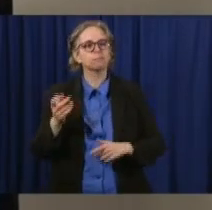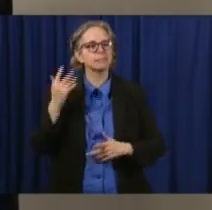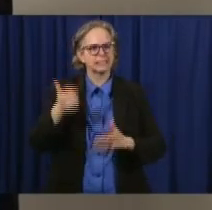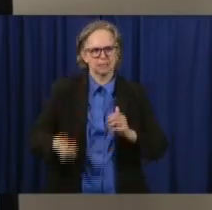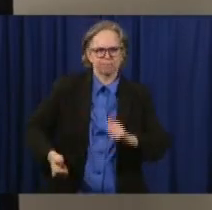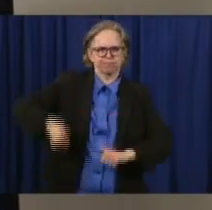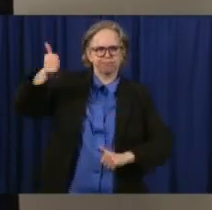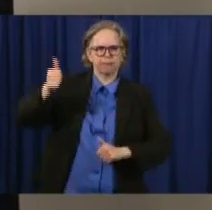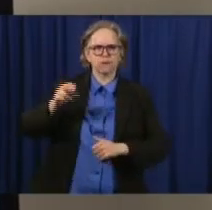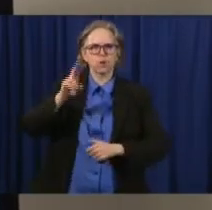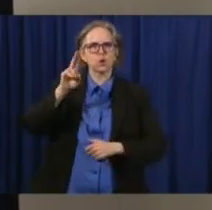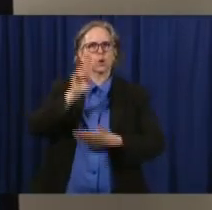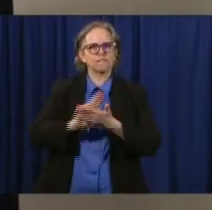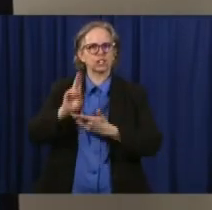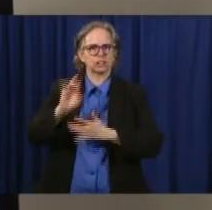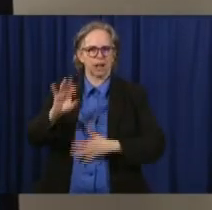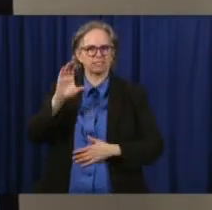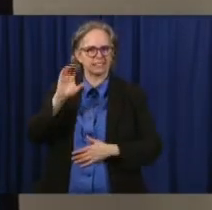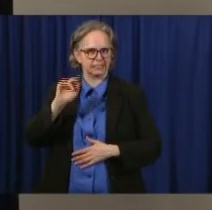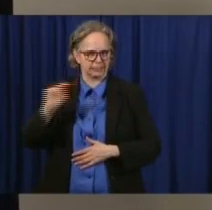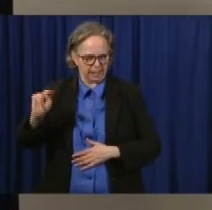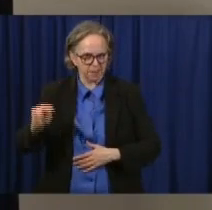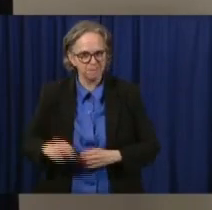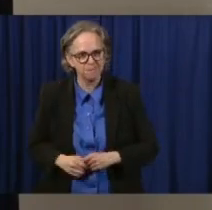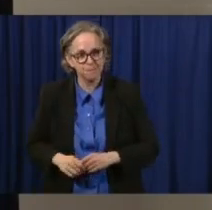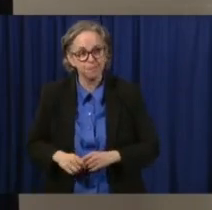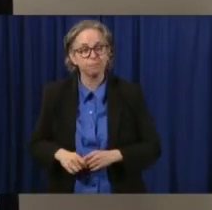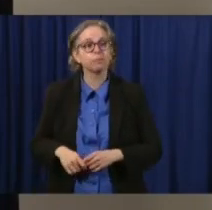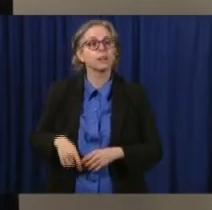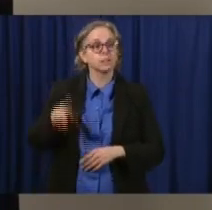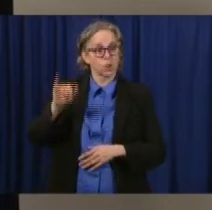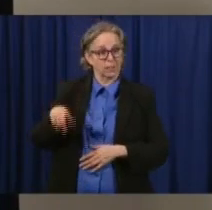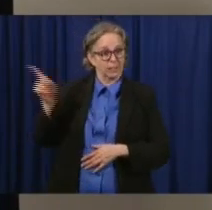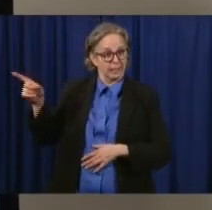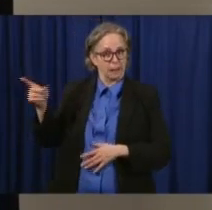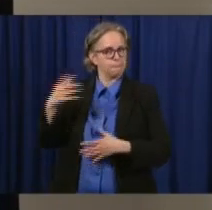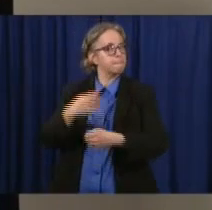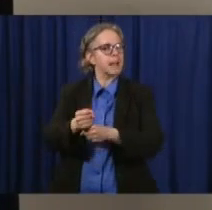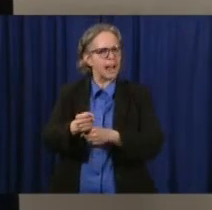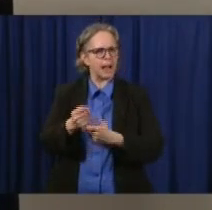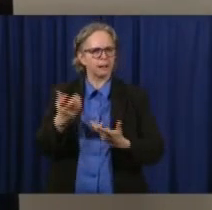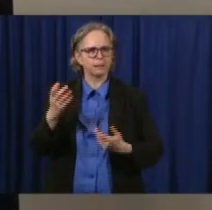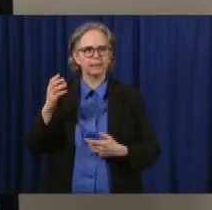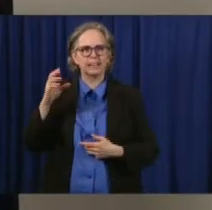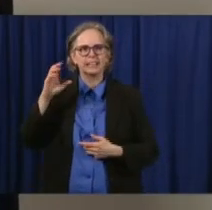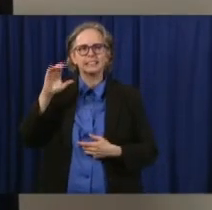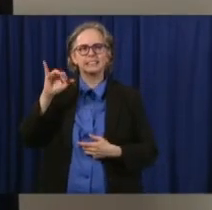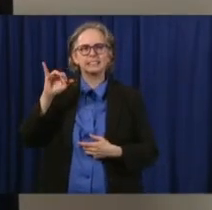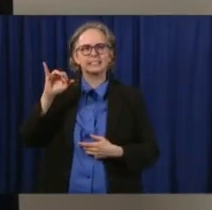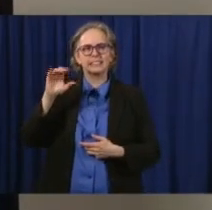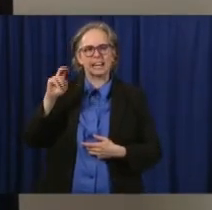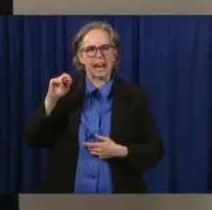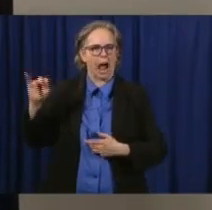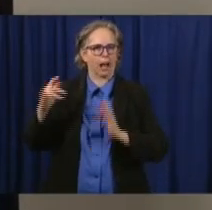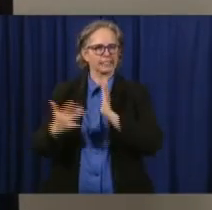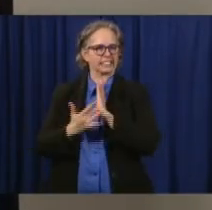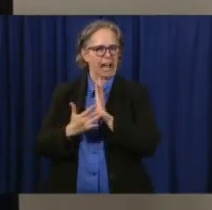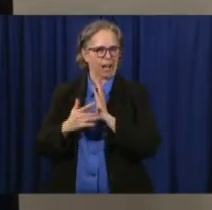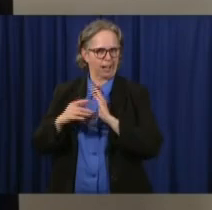THINGS BESIDES CASES AND DEATHS . I WILL TEACH YOU MORE ABOUT WHAT WE ARE FOLLOWING IN THE DAYS TO COME. I DO WANT TO SHARE THIS VERY NICE SLIDE. IT WAS ASSURED WITH ME FIRST BY